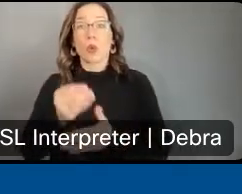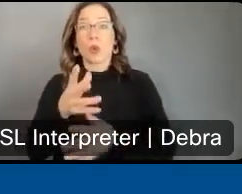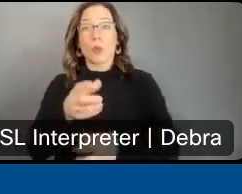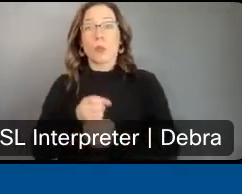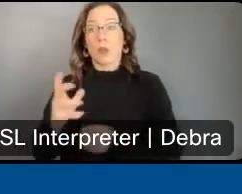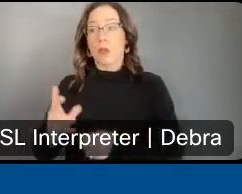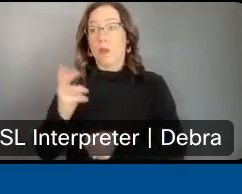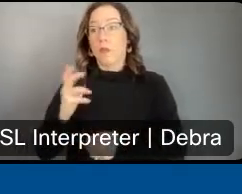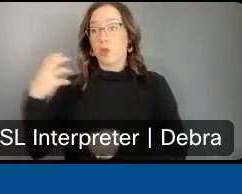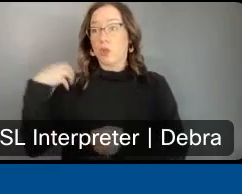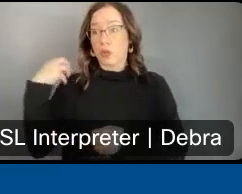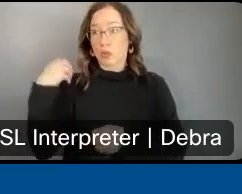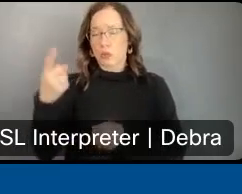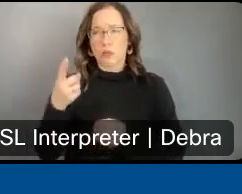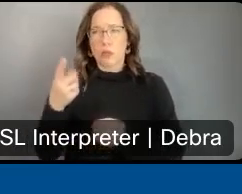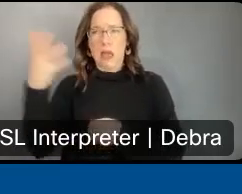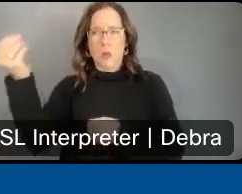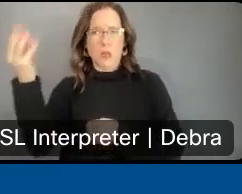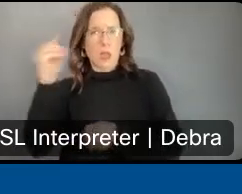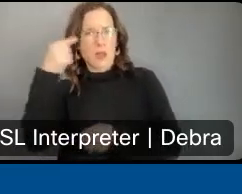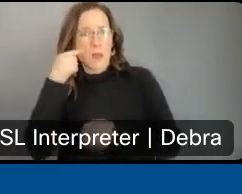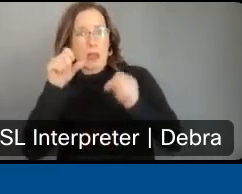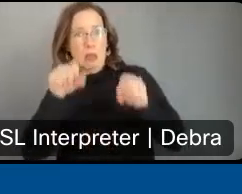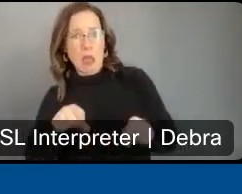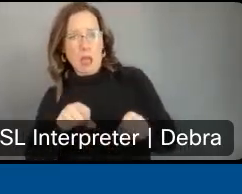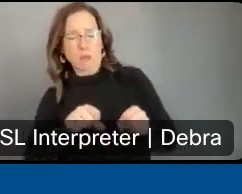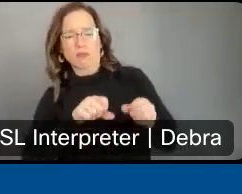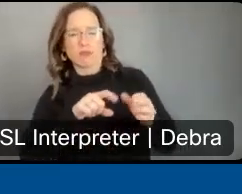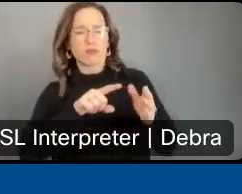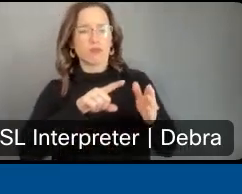could be using this to exercise better due